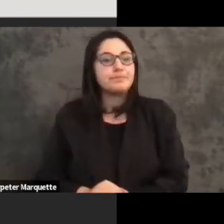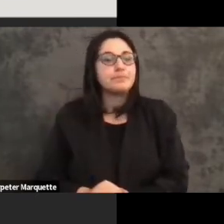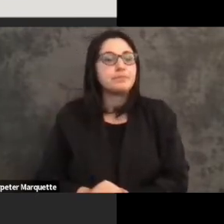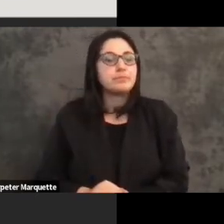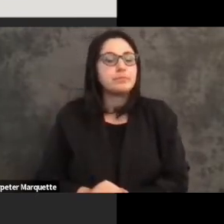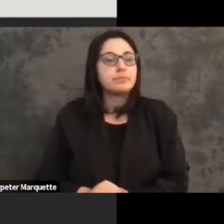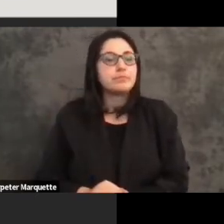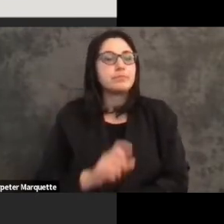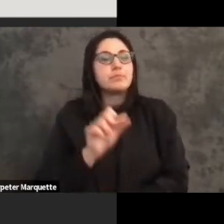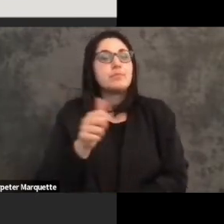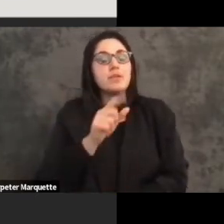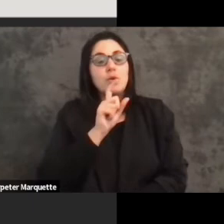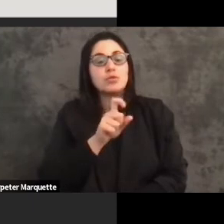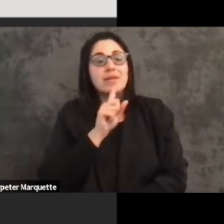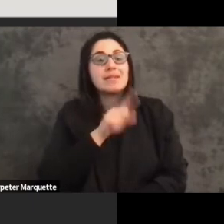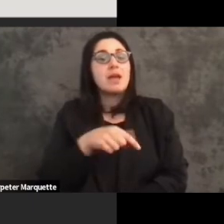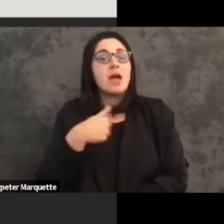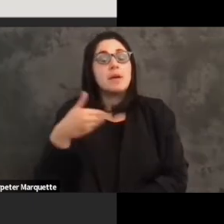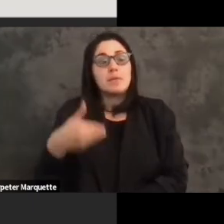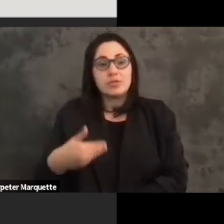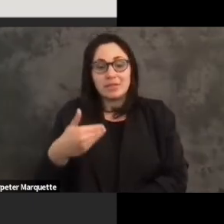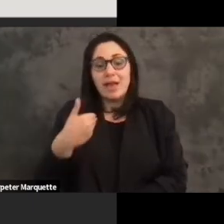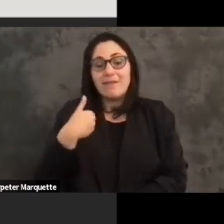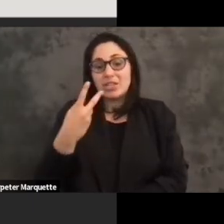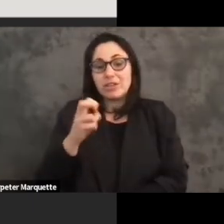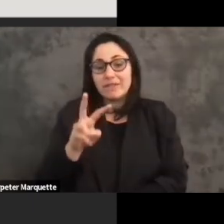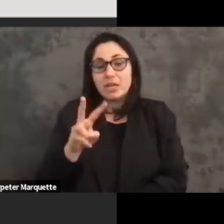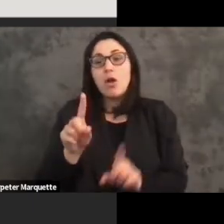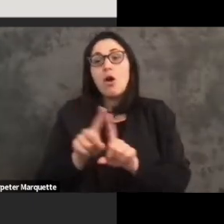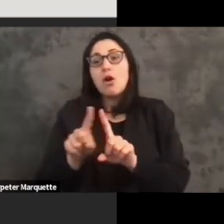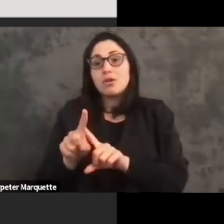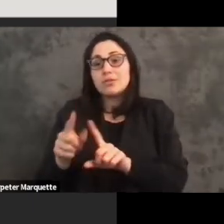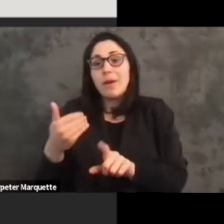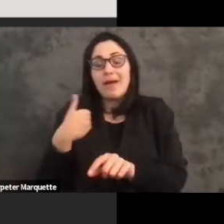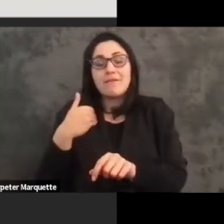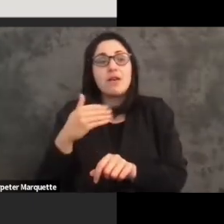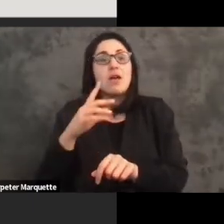sure there is not another problem as well that could be mimicking Long COVID.